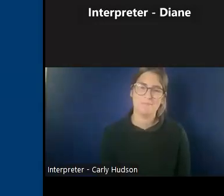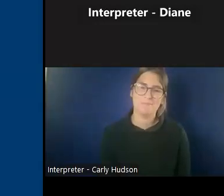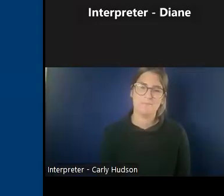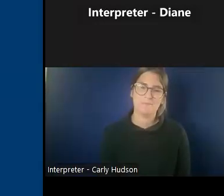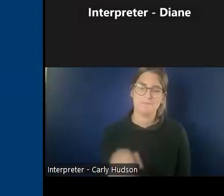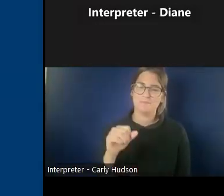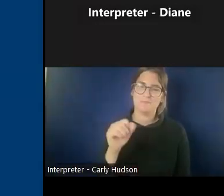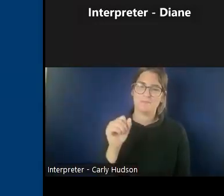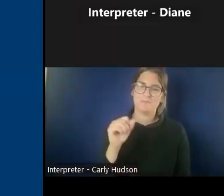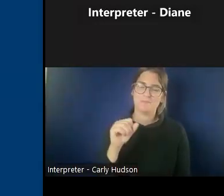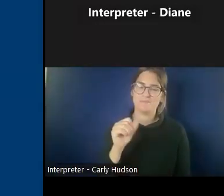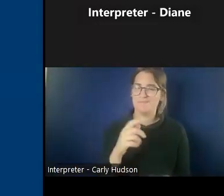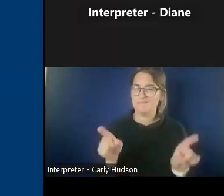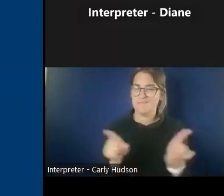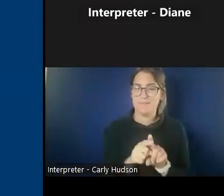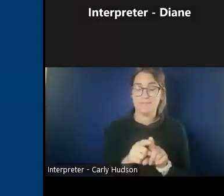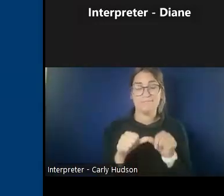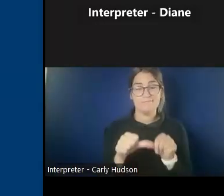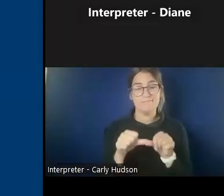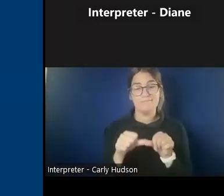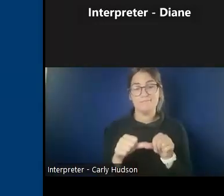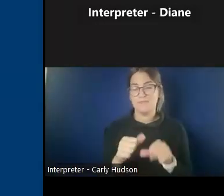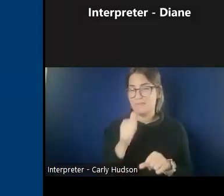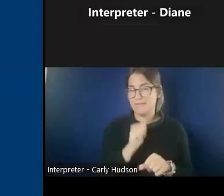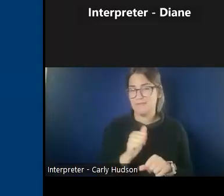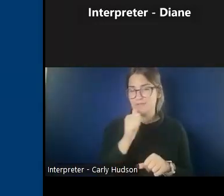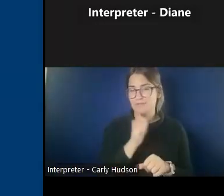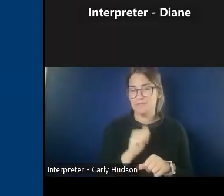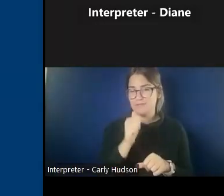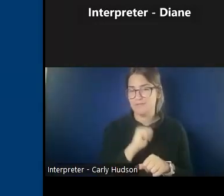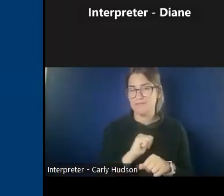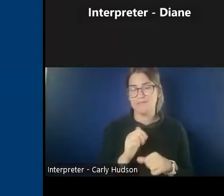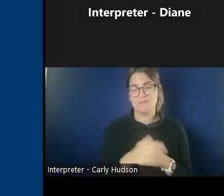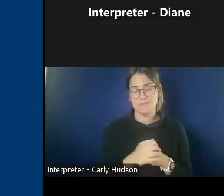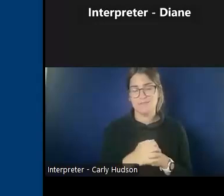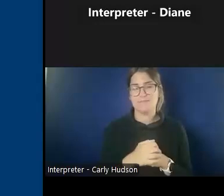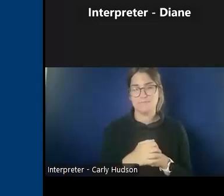Echo that right persistence and patience this has been a pretty really long um Journey for